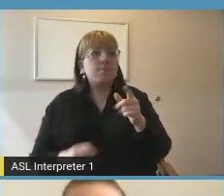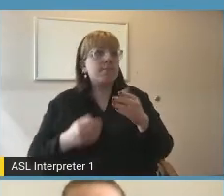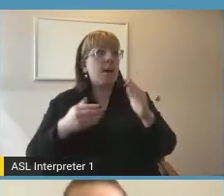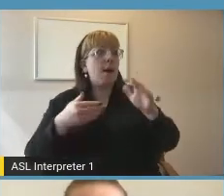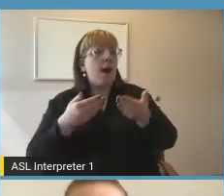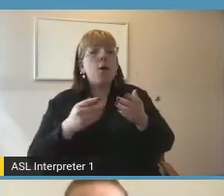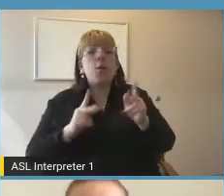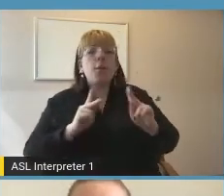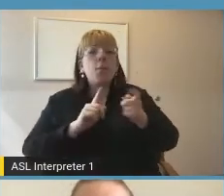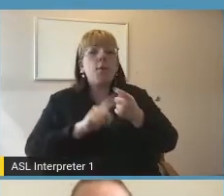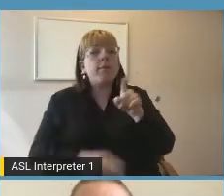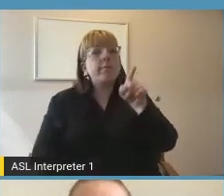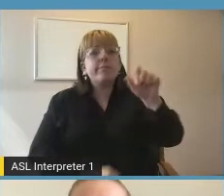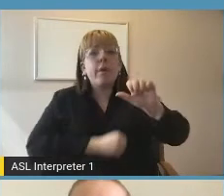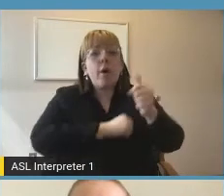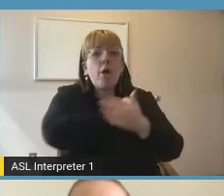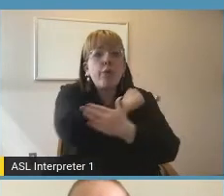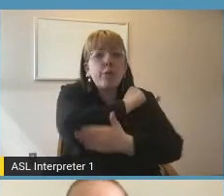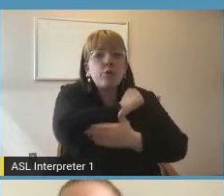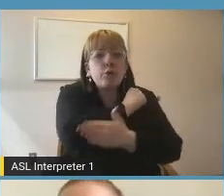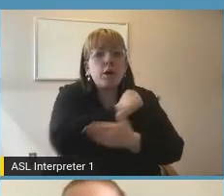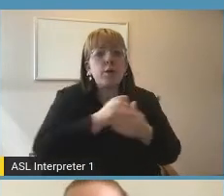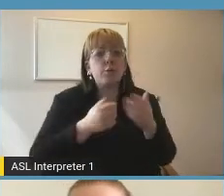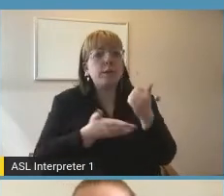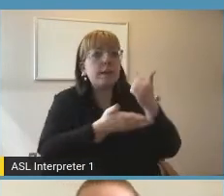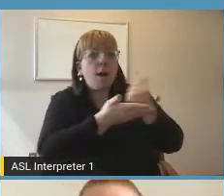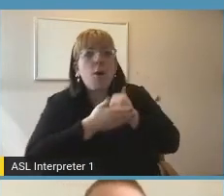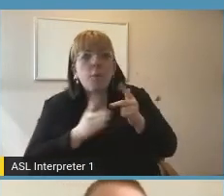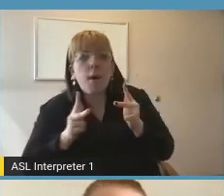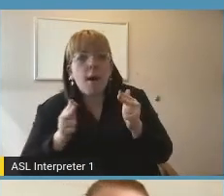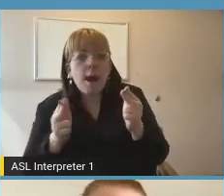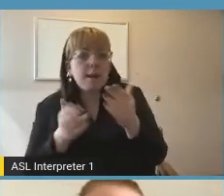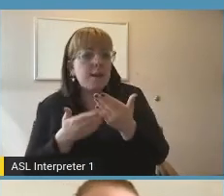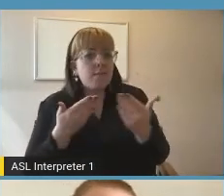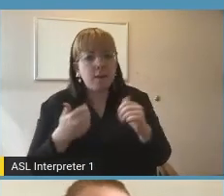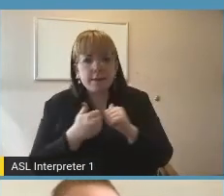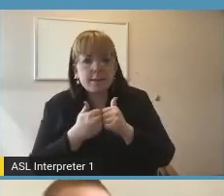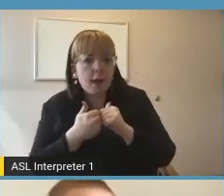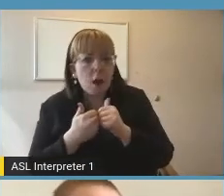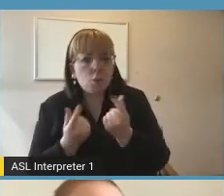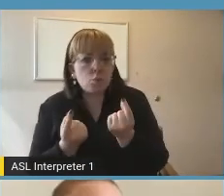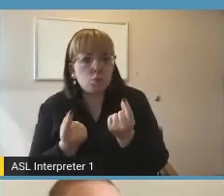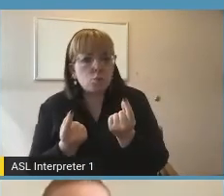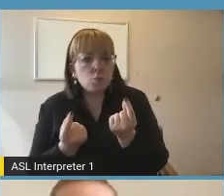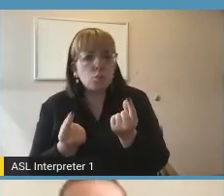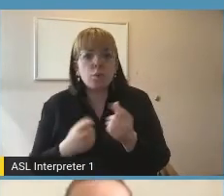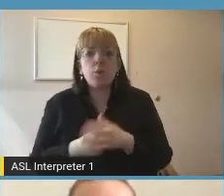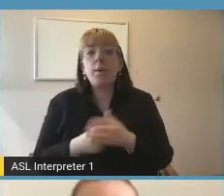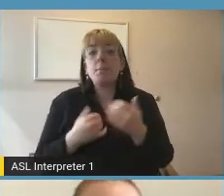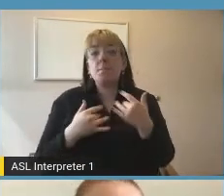kind of create a more bespoke arrangement there that the traditional brief that someone